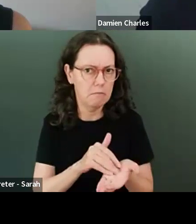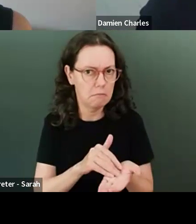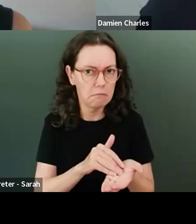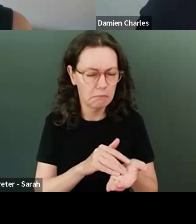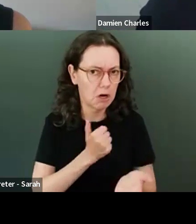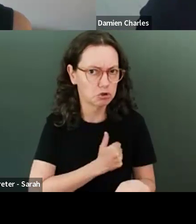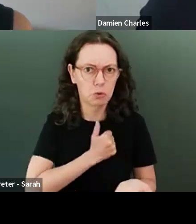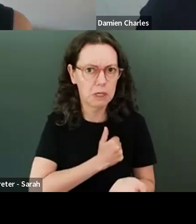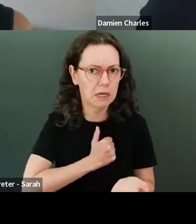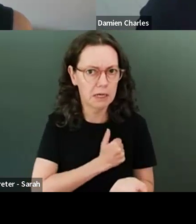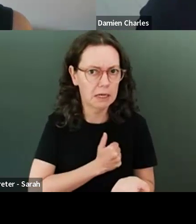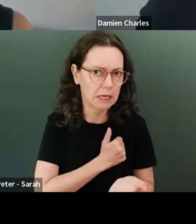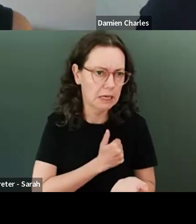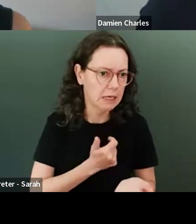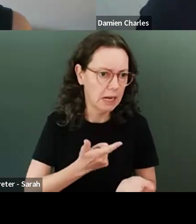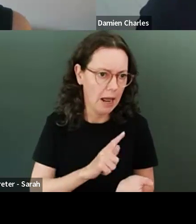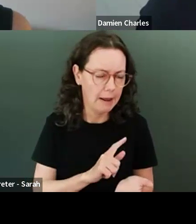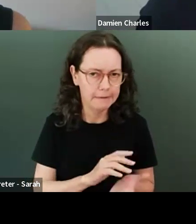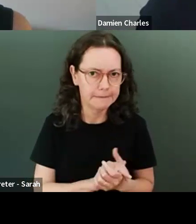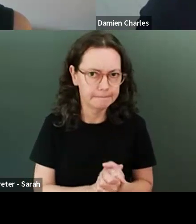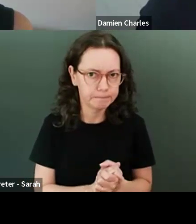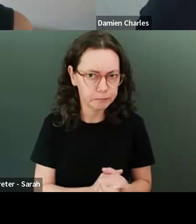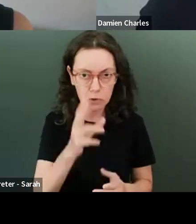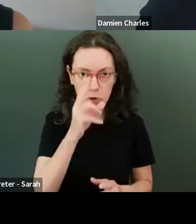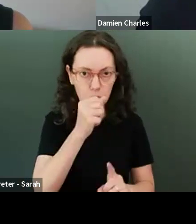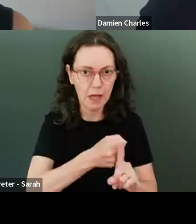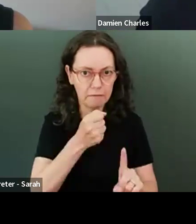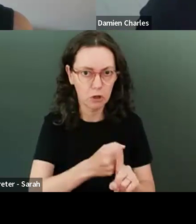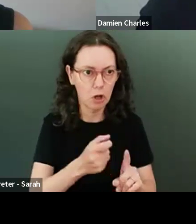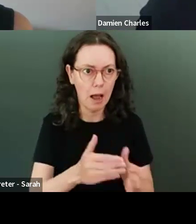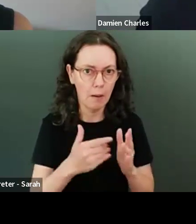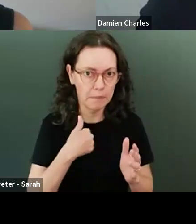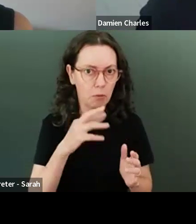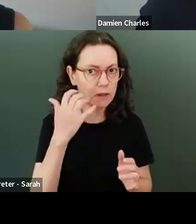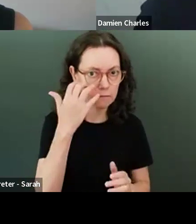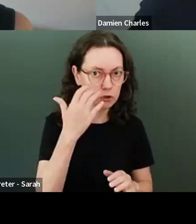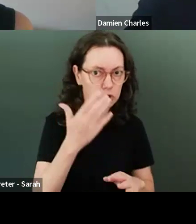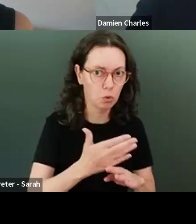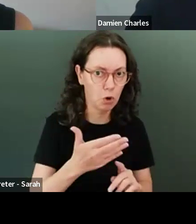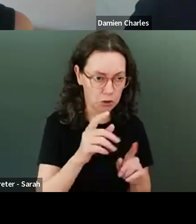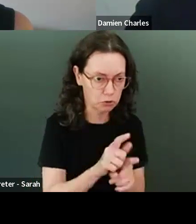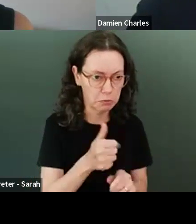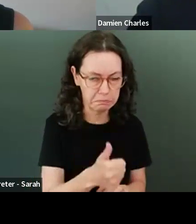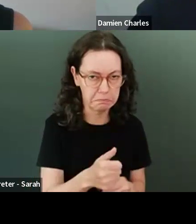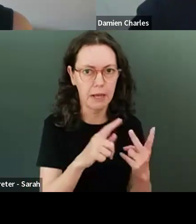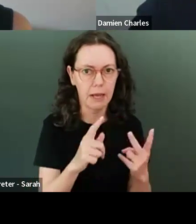enjoy and it focuses on what I'd like to do for a career. I'm also planning on